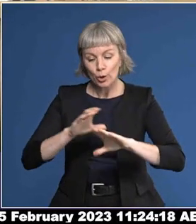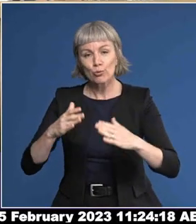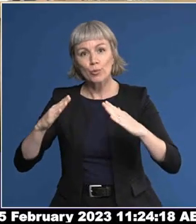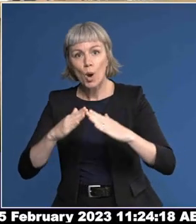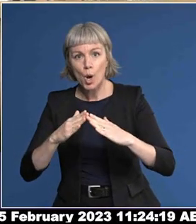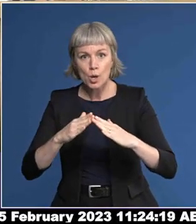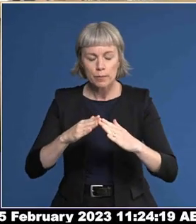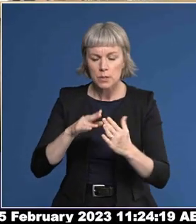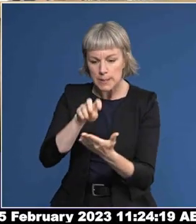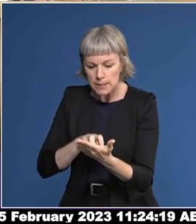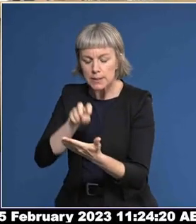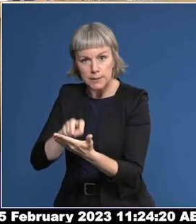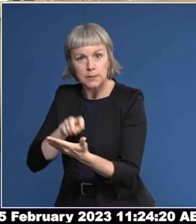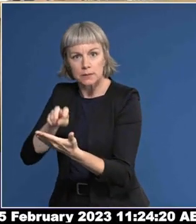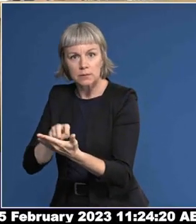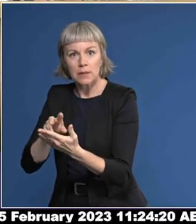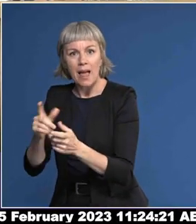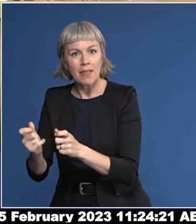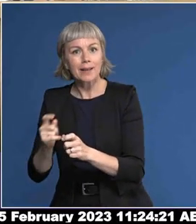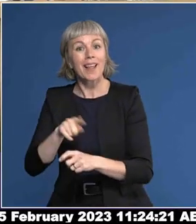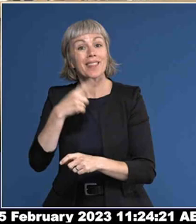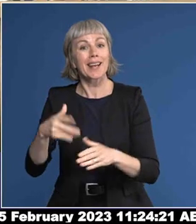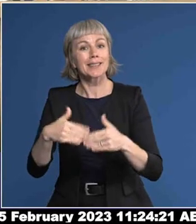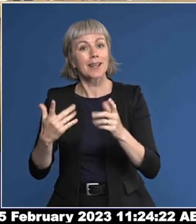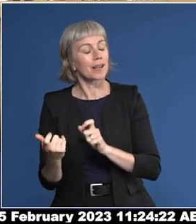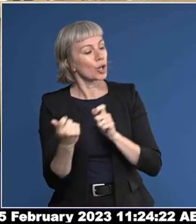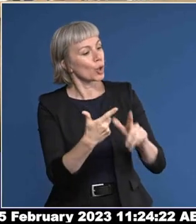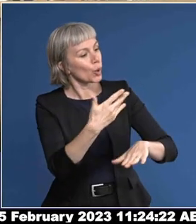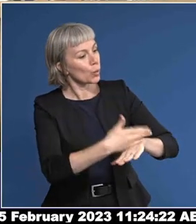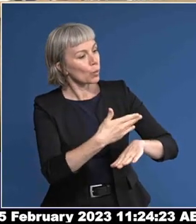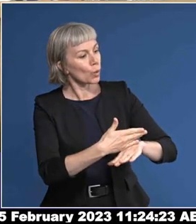So keeping up with that for our support workers is very challenging. And for Sunnyfield?